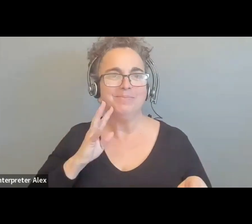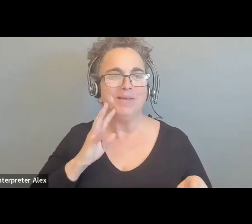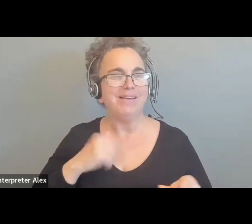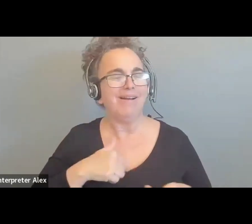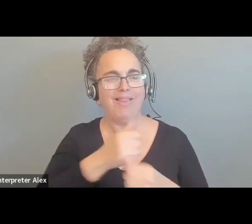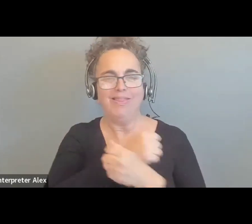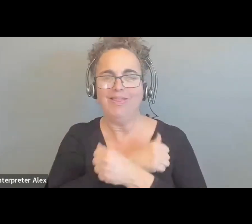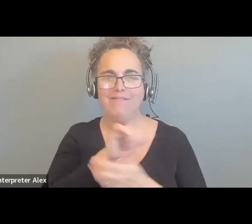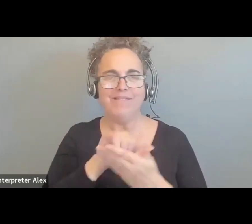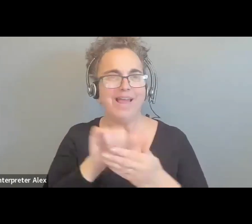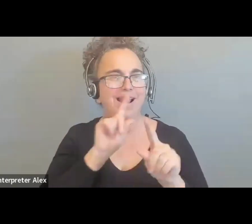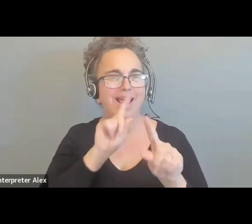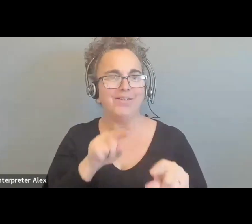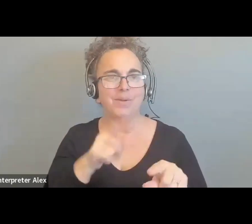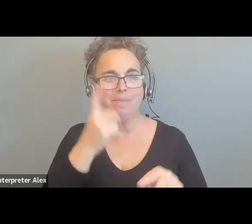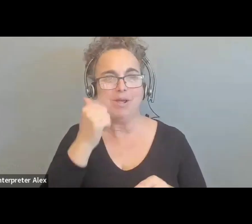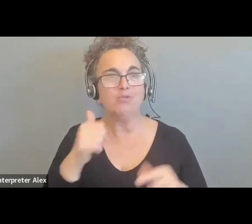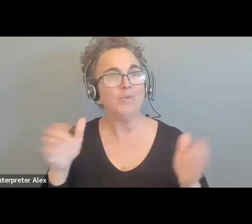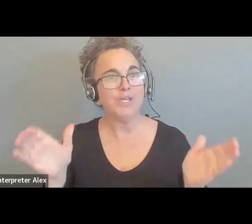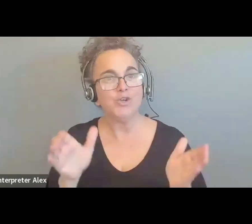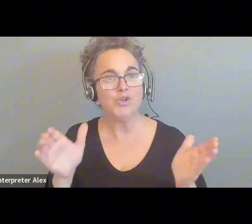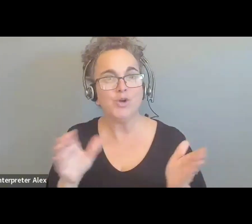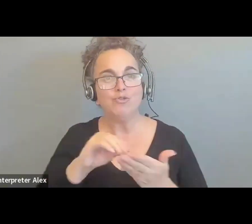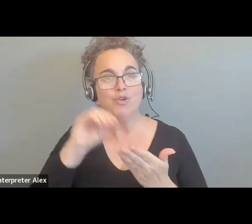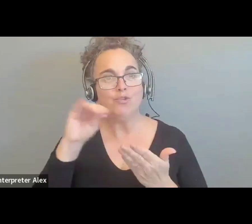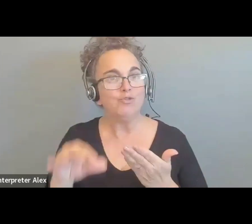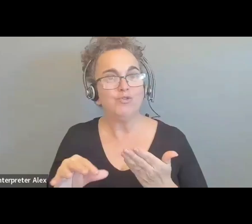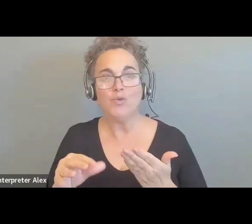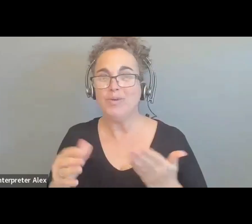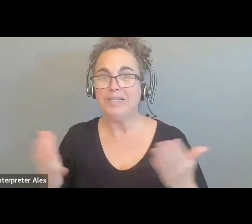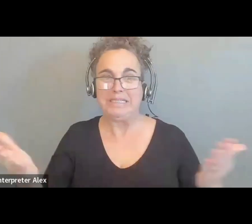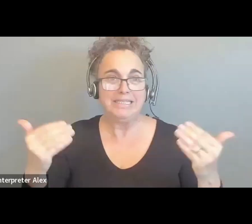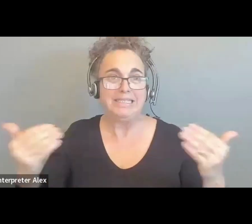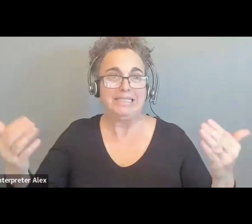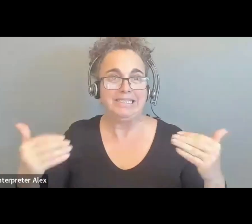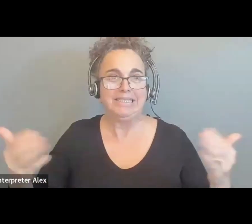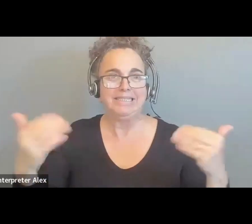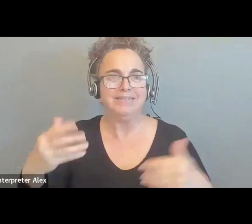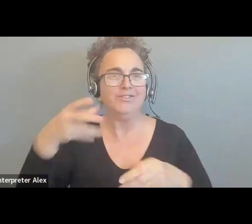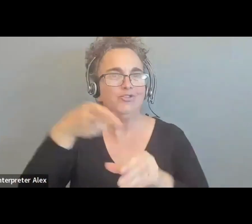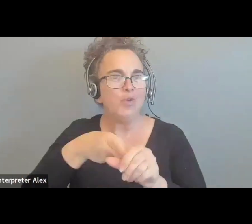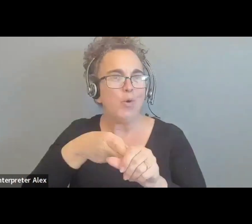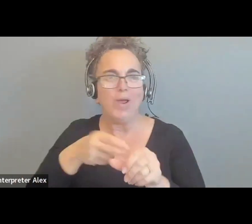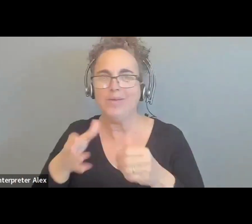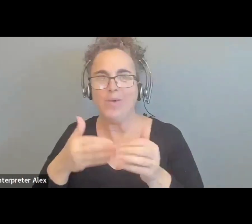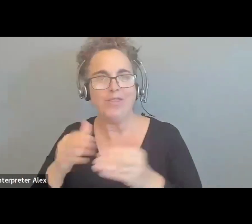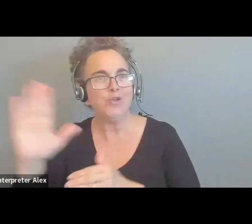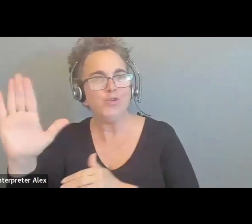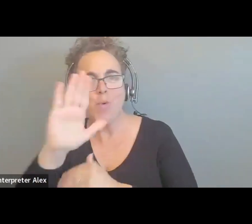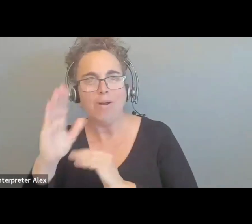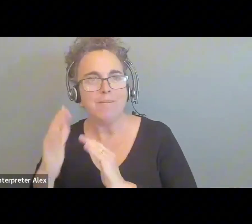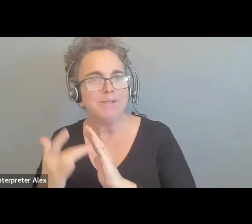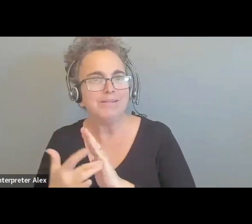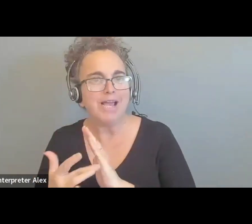because we encourage, you know, students to, to enter into this in any way, whether it's with technical backgrounds or programming